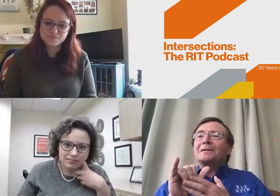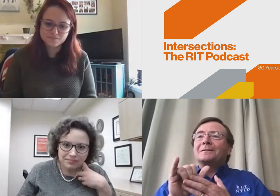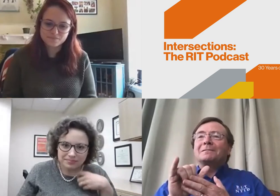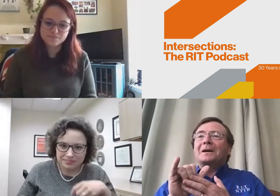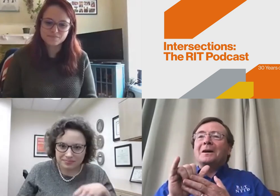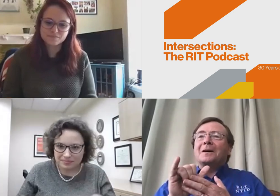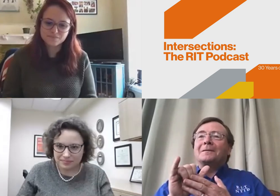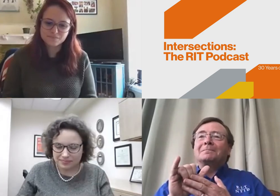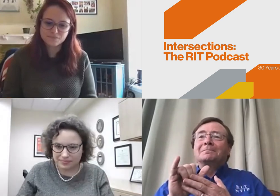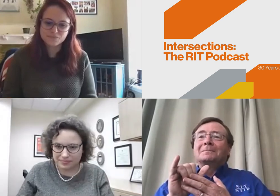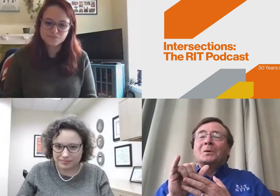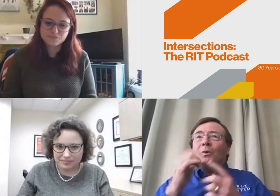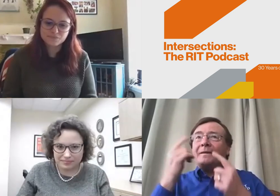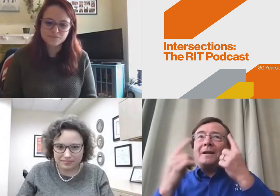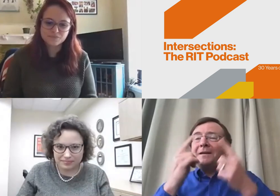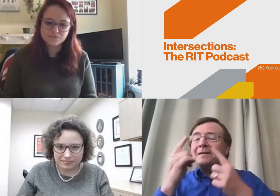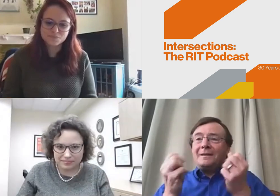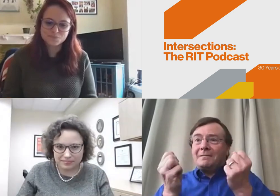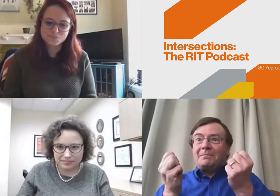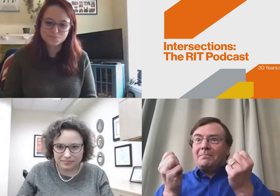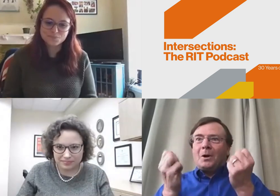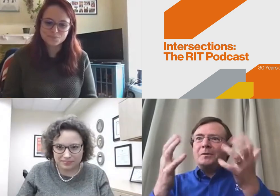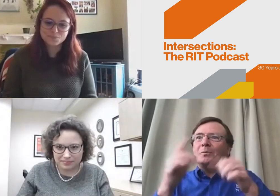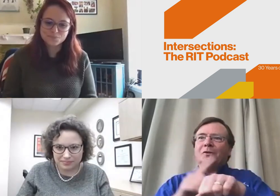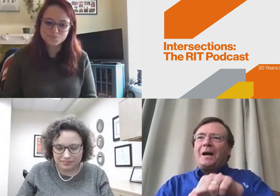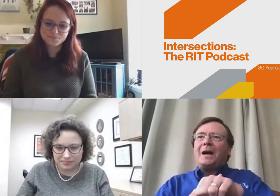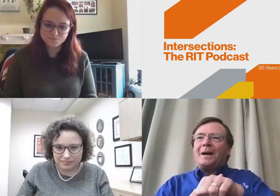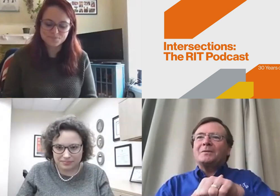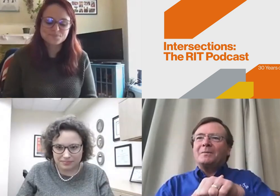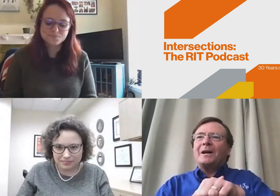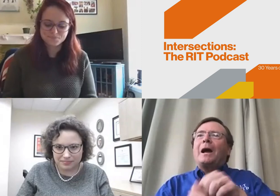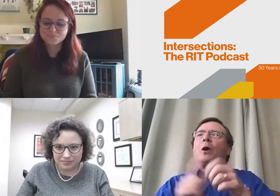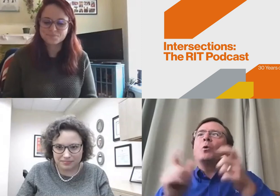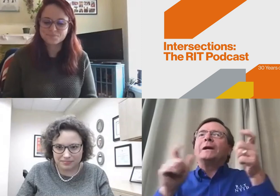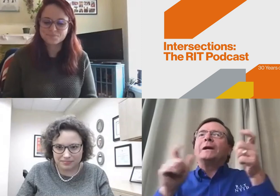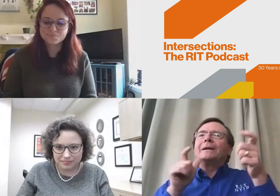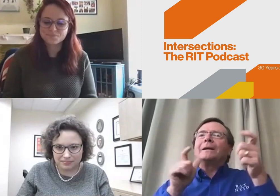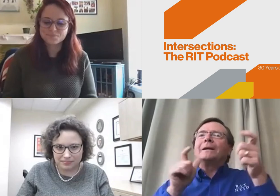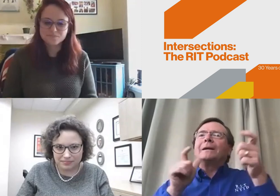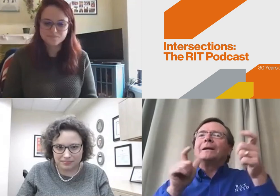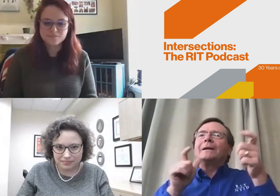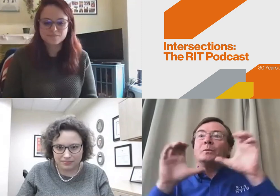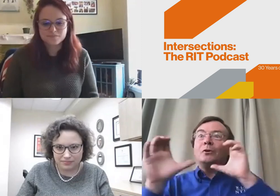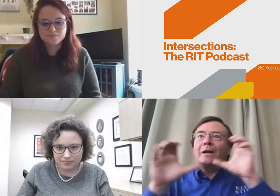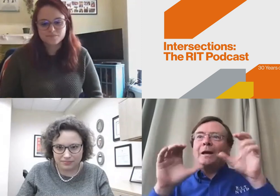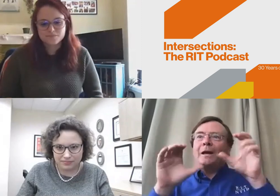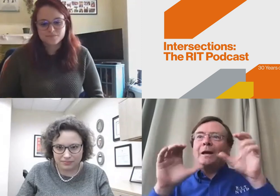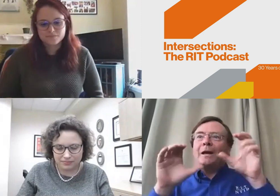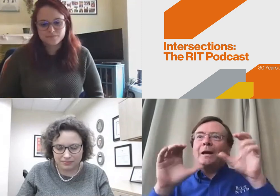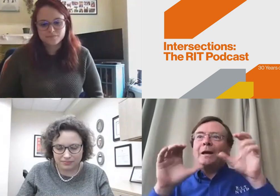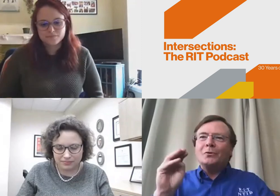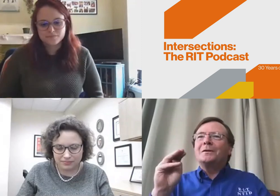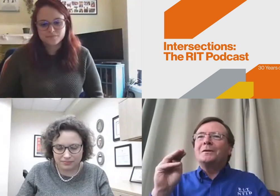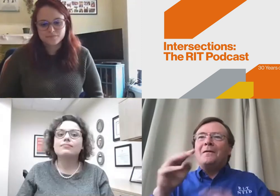We've had to think multiple times about how we're going to deal with communication issues,